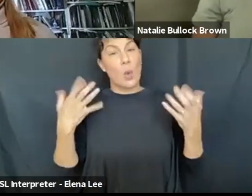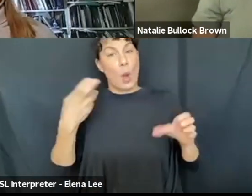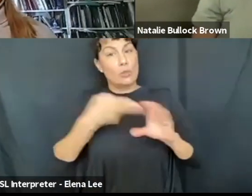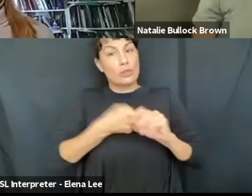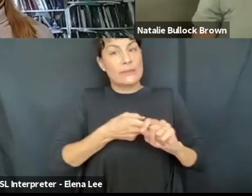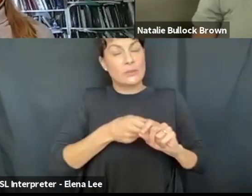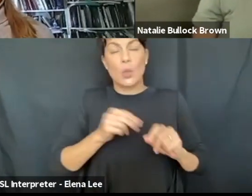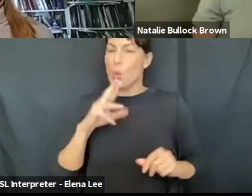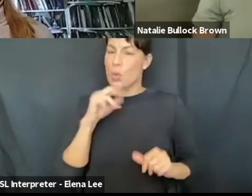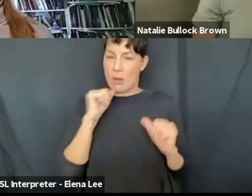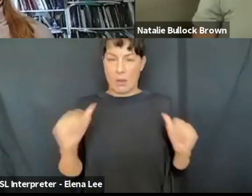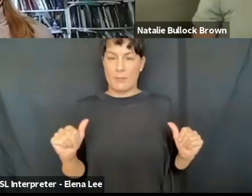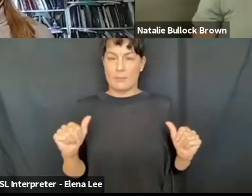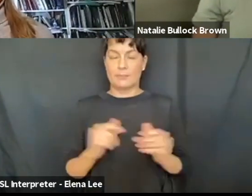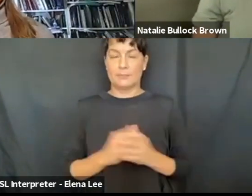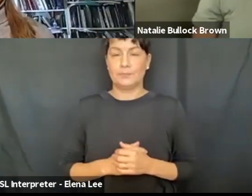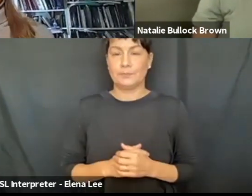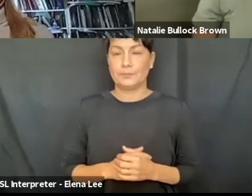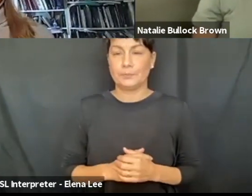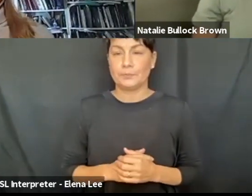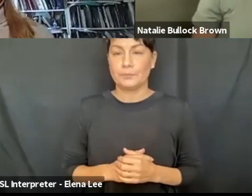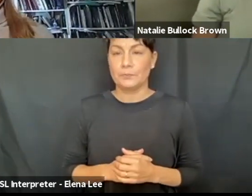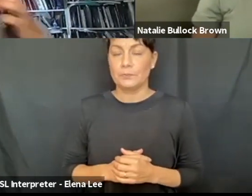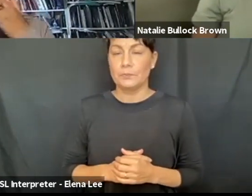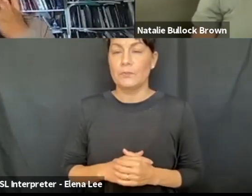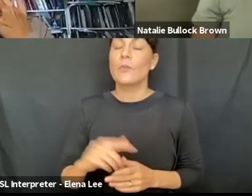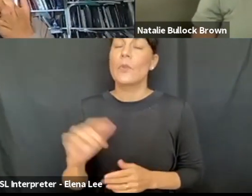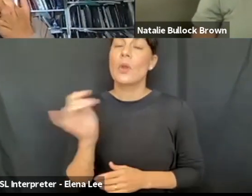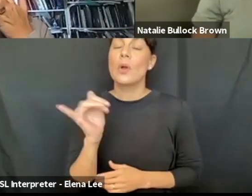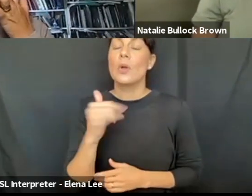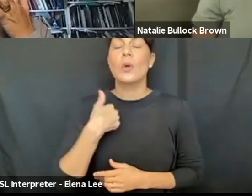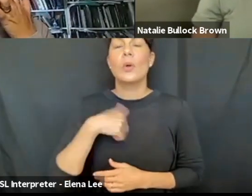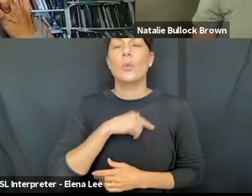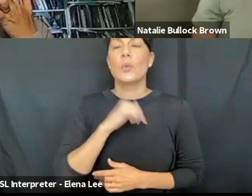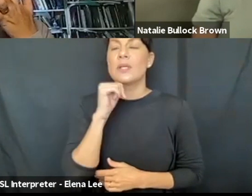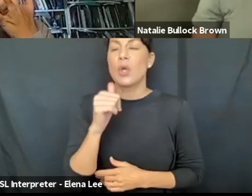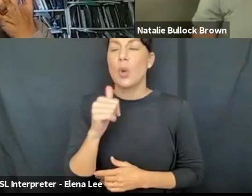And also, we also don't ask people to share everything.